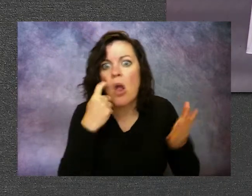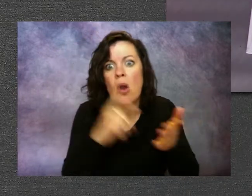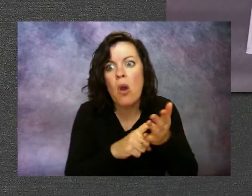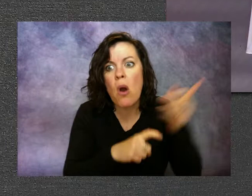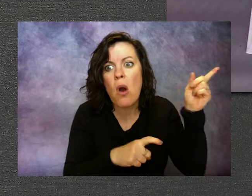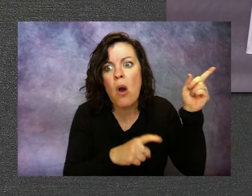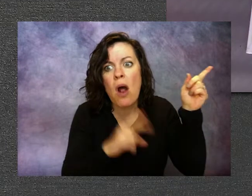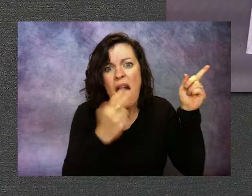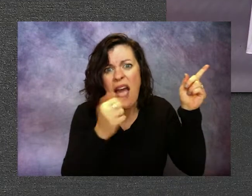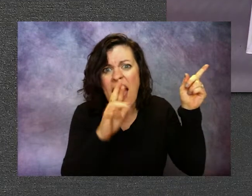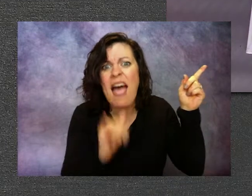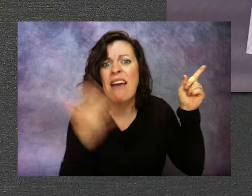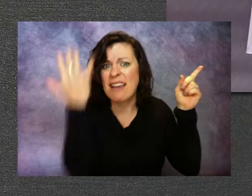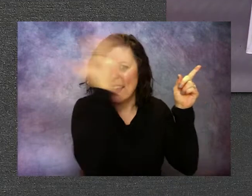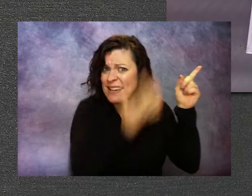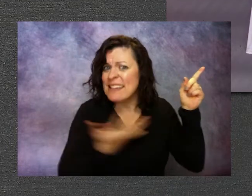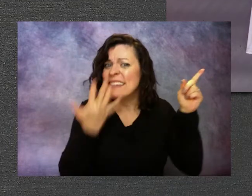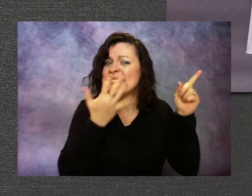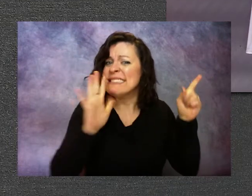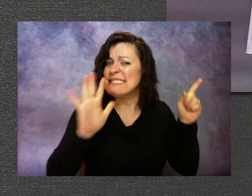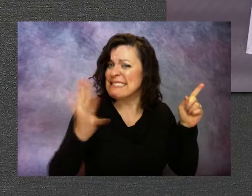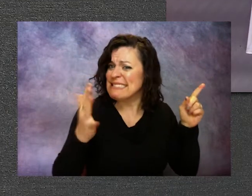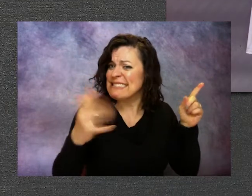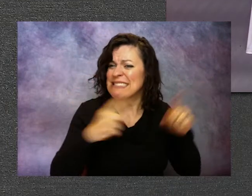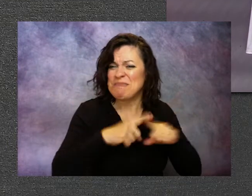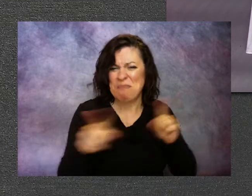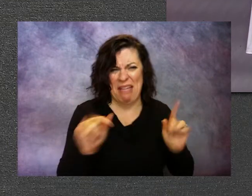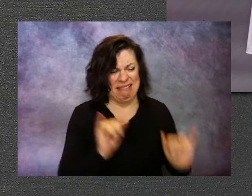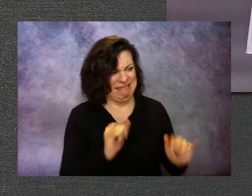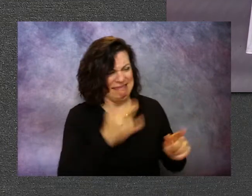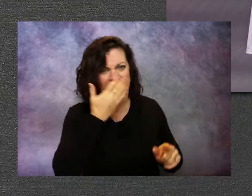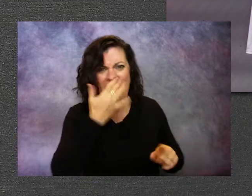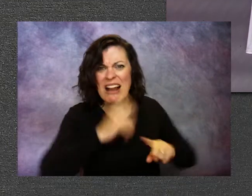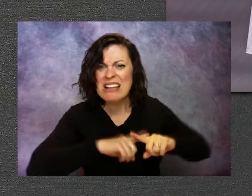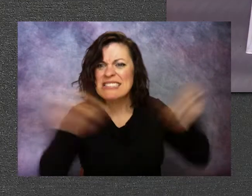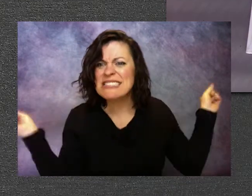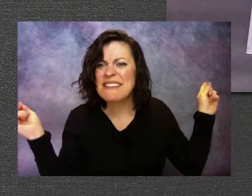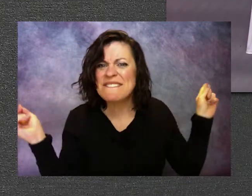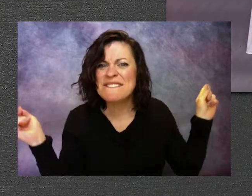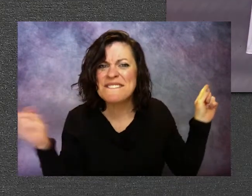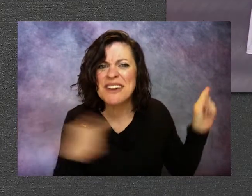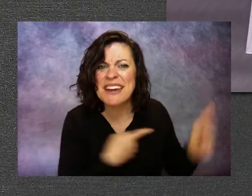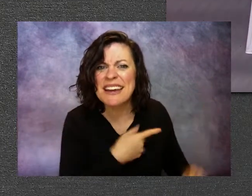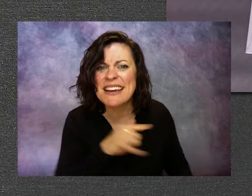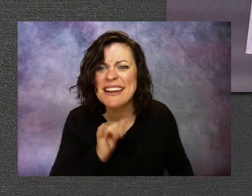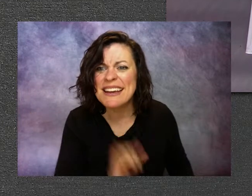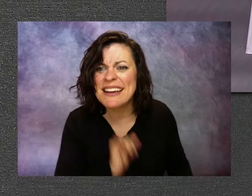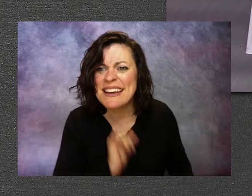but it's hard for the family to recognize him because his colors are, you guessed it, opposite.